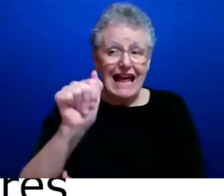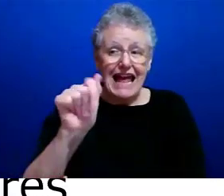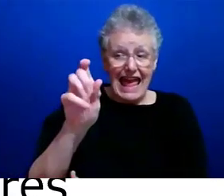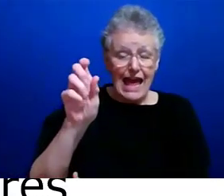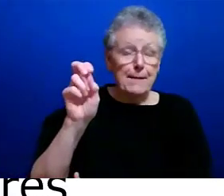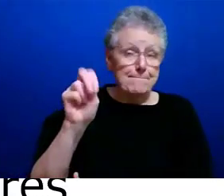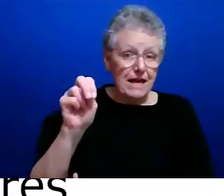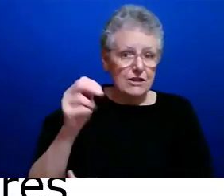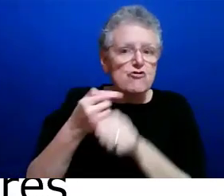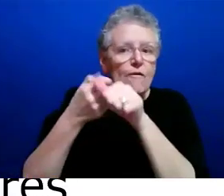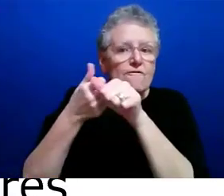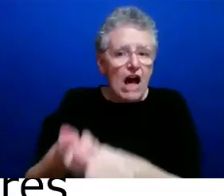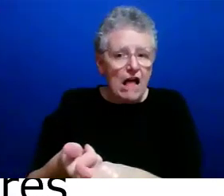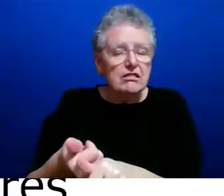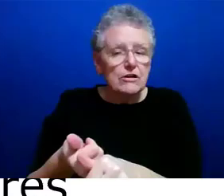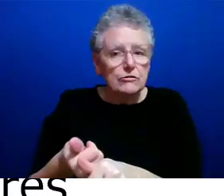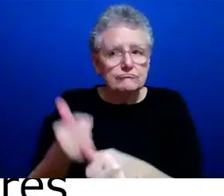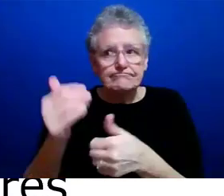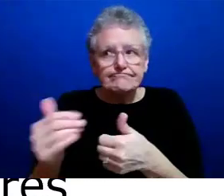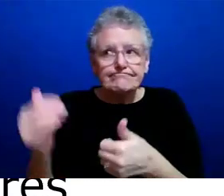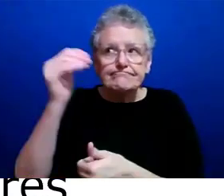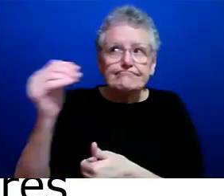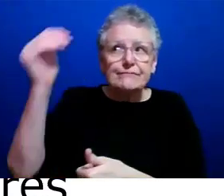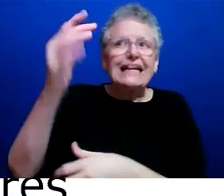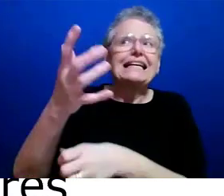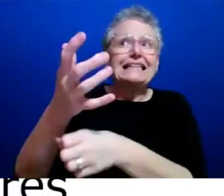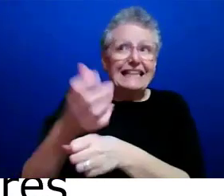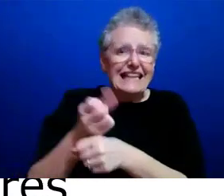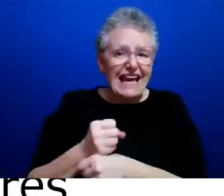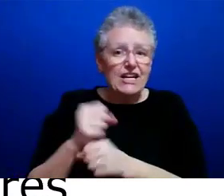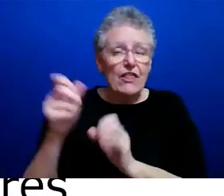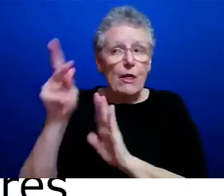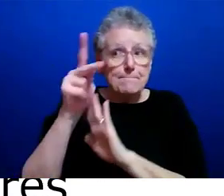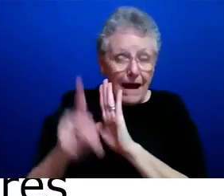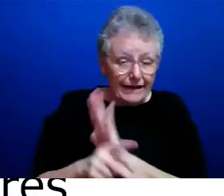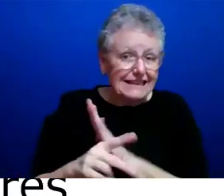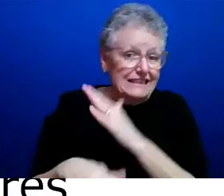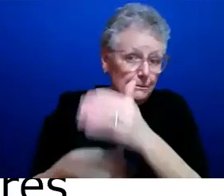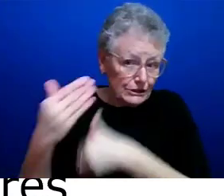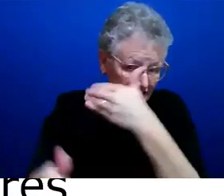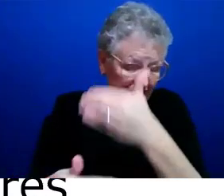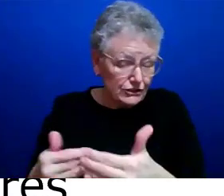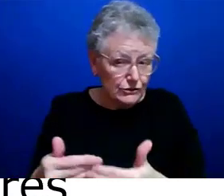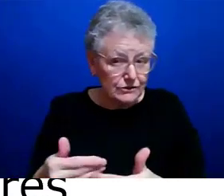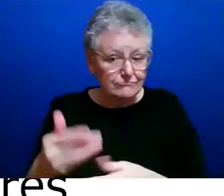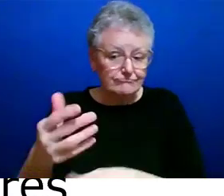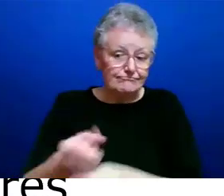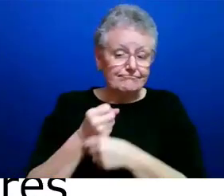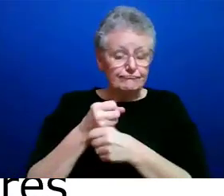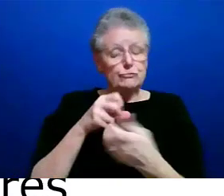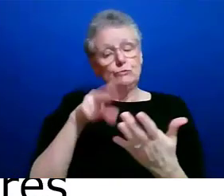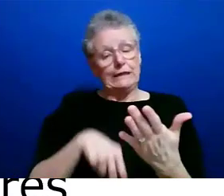to follow that chain of command and get access to that-- those documents.